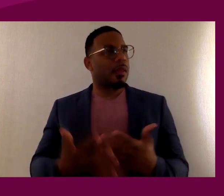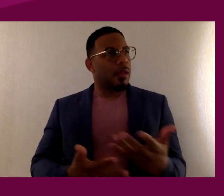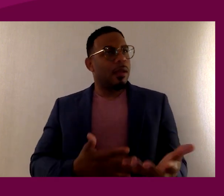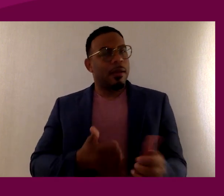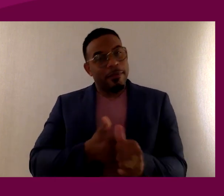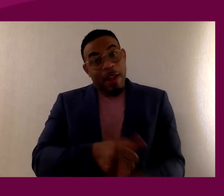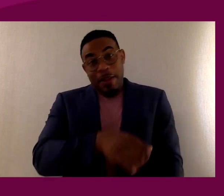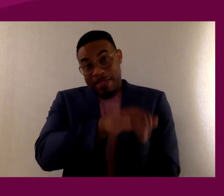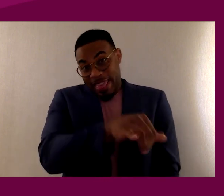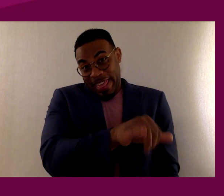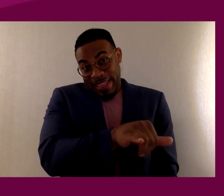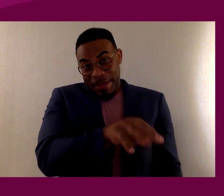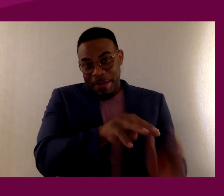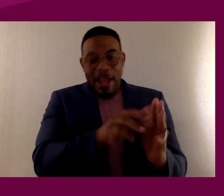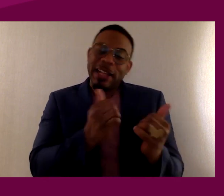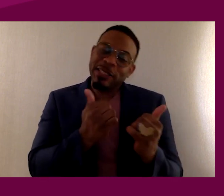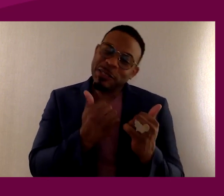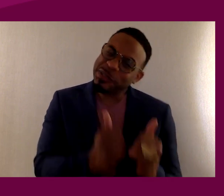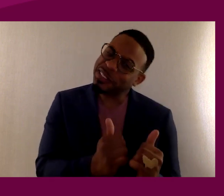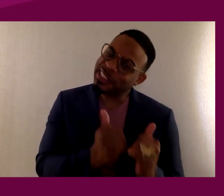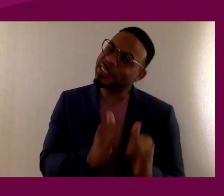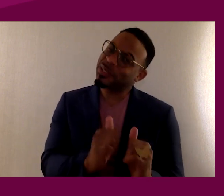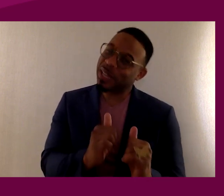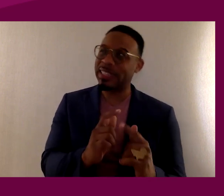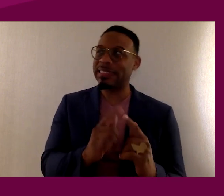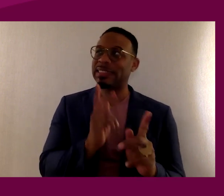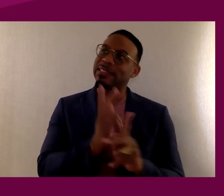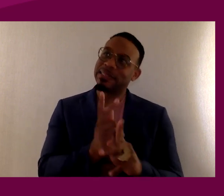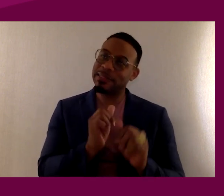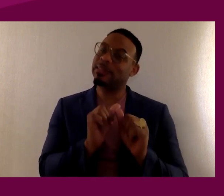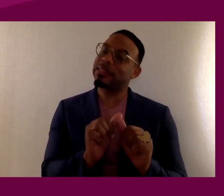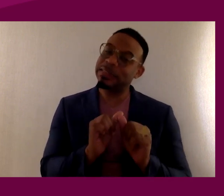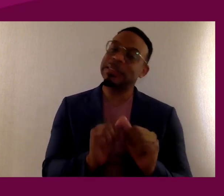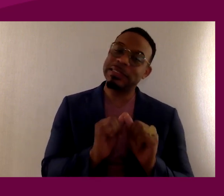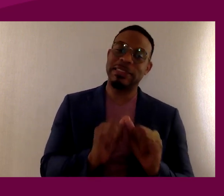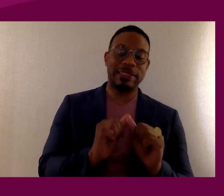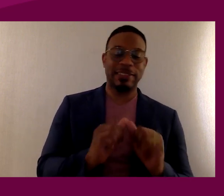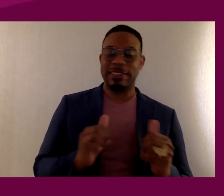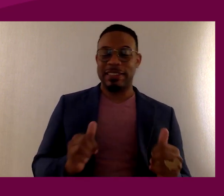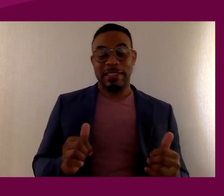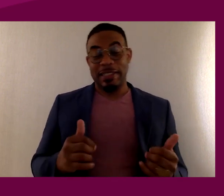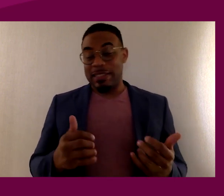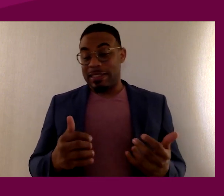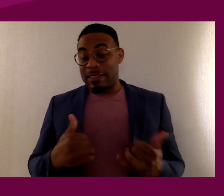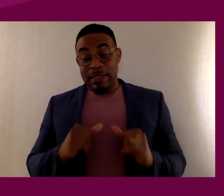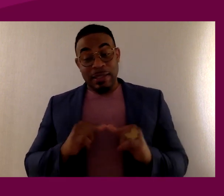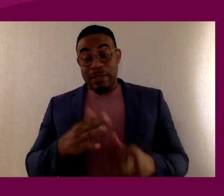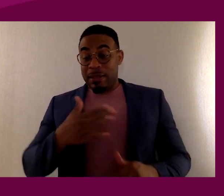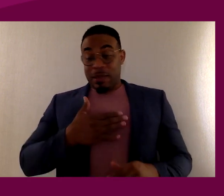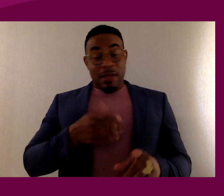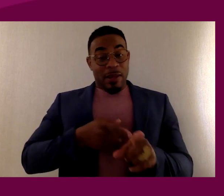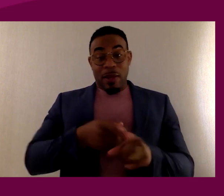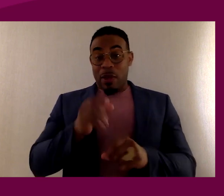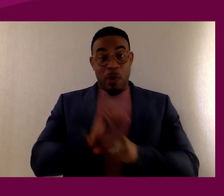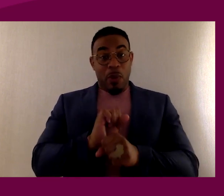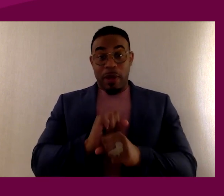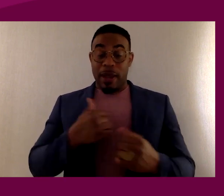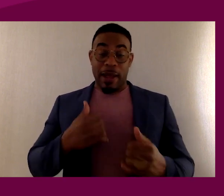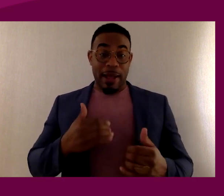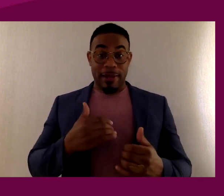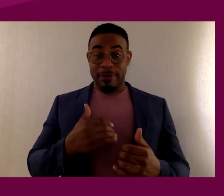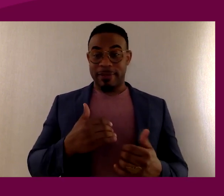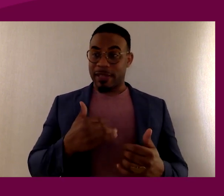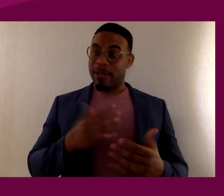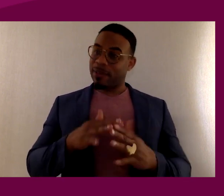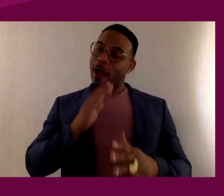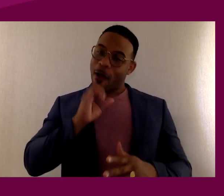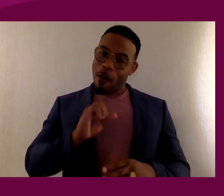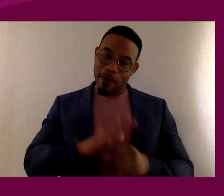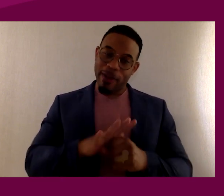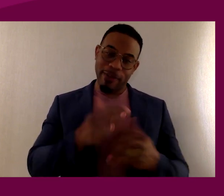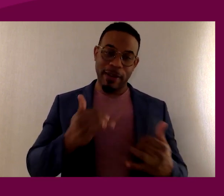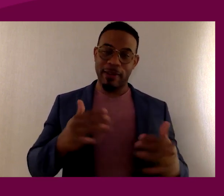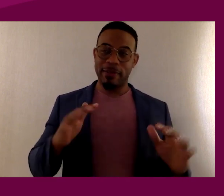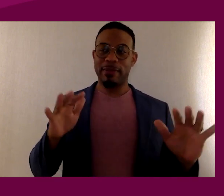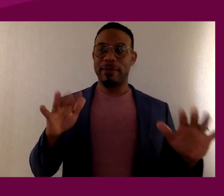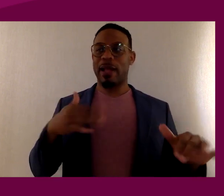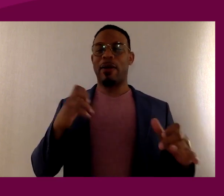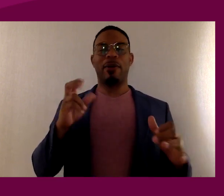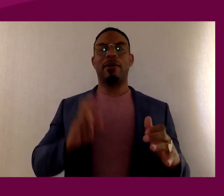I try to follow that. I try to keep going and I continue my work. I've gotten old